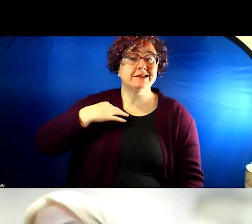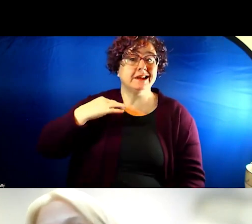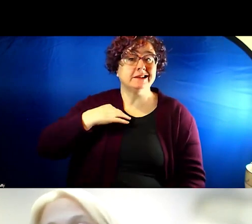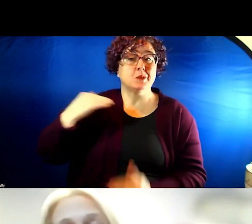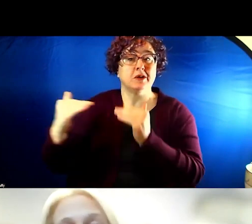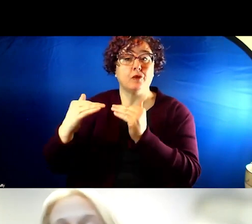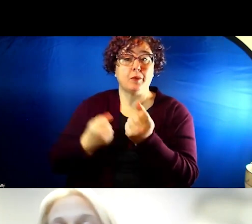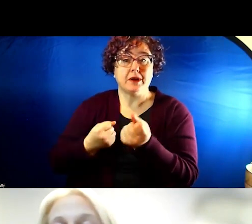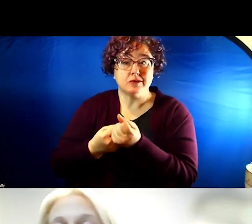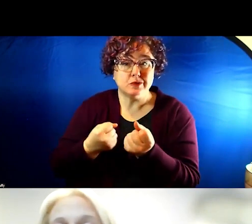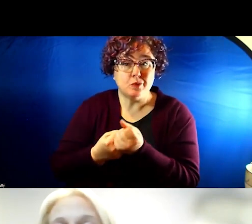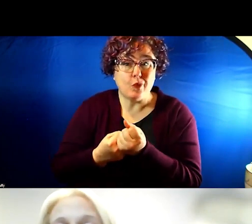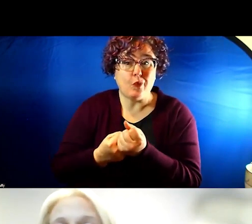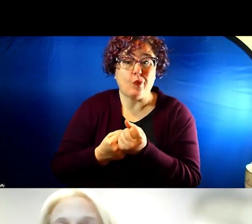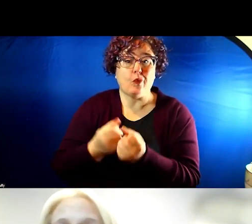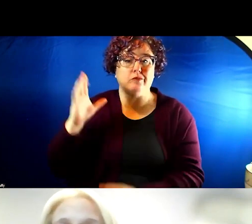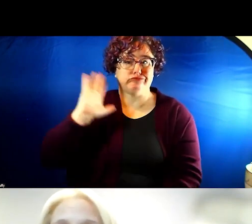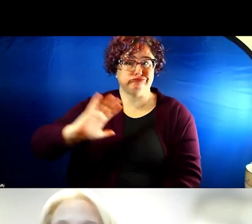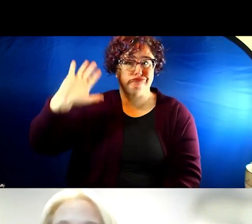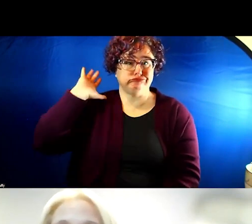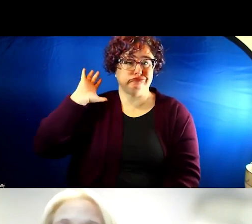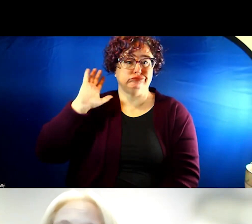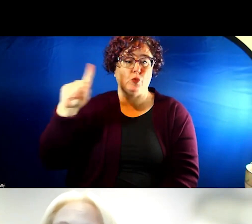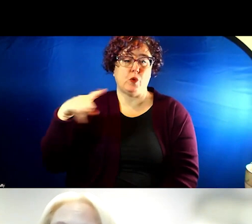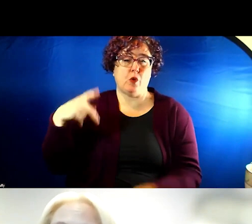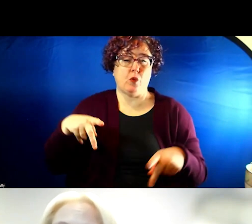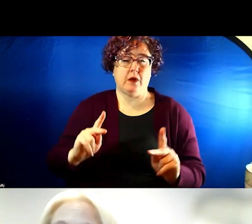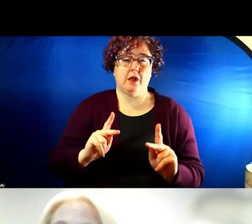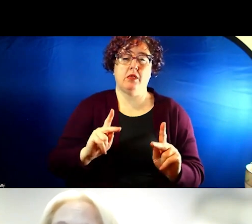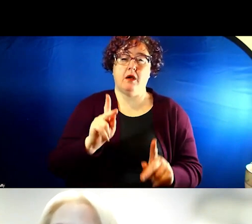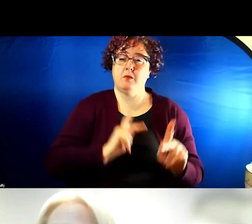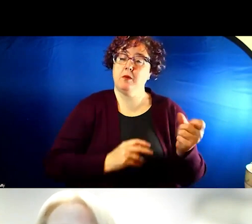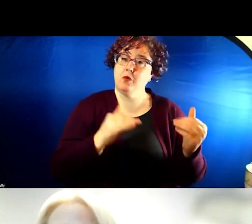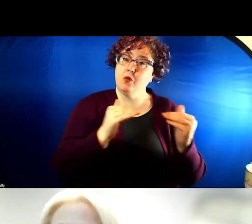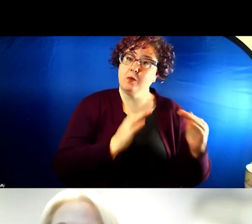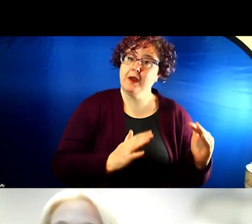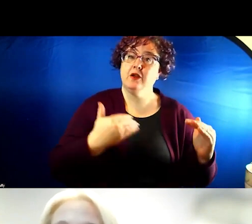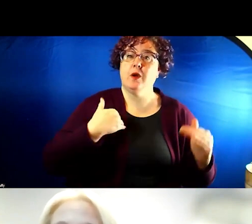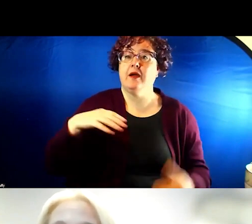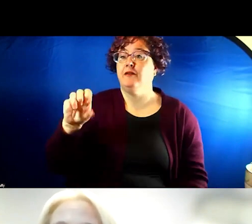IT WAS USUALLY P PERSONS WHO IDENTIFIED WITH A SMI, BUT NOW